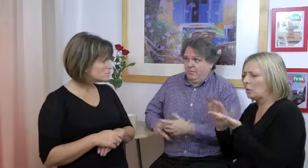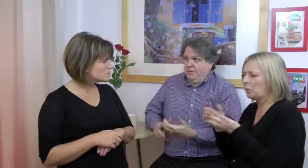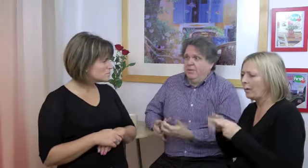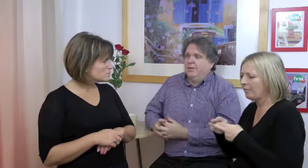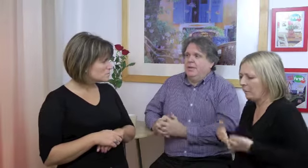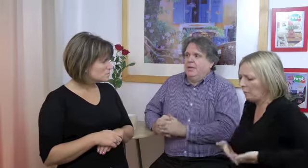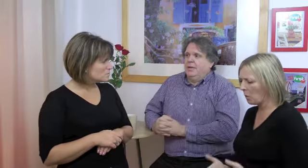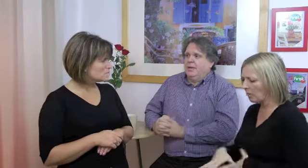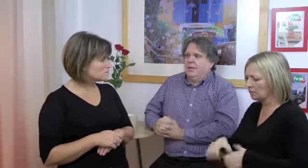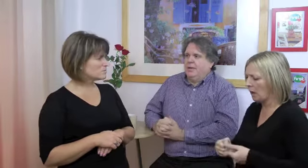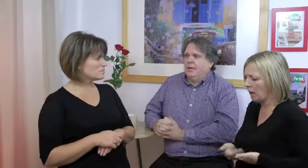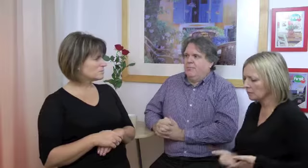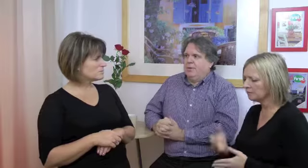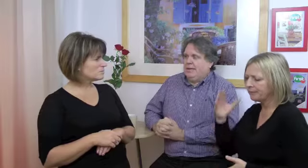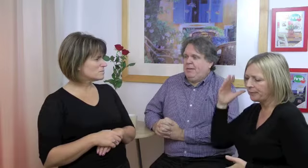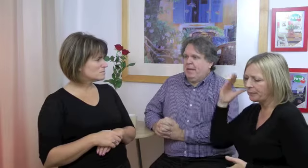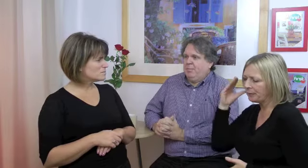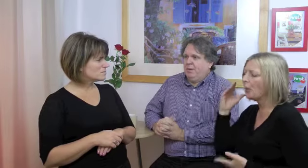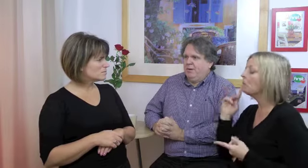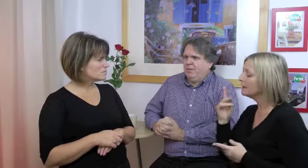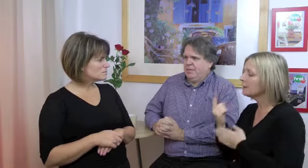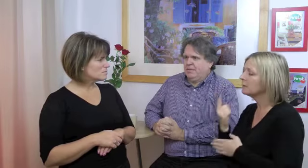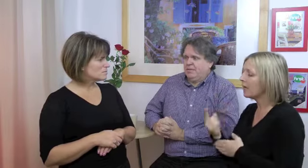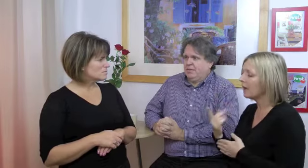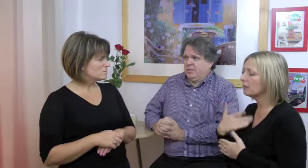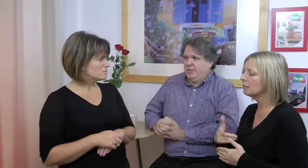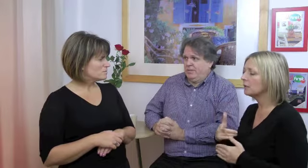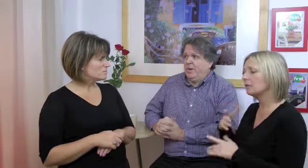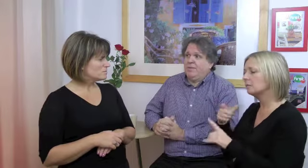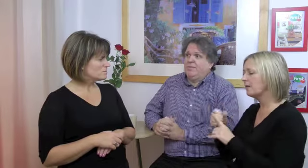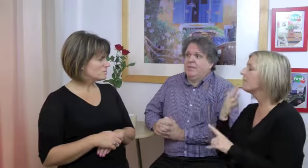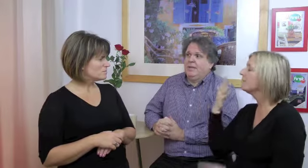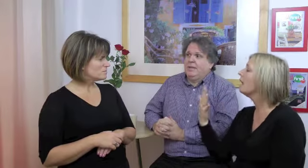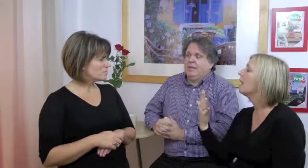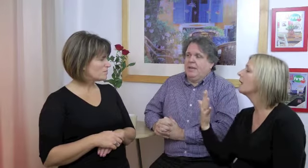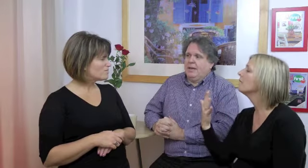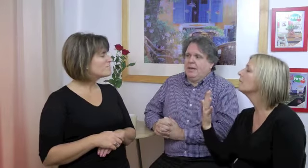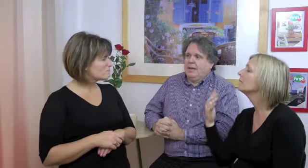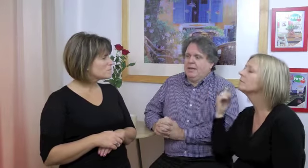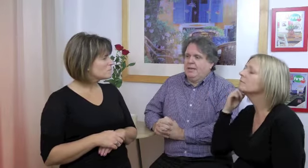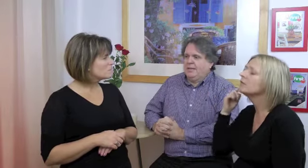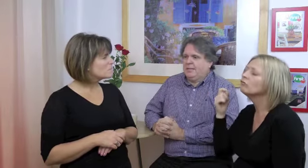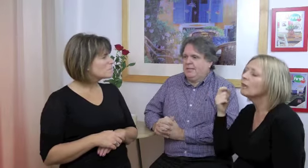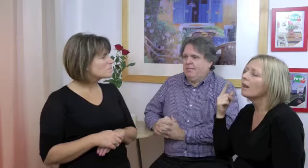birth but he became aware of the condition at the age of five and it deteriorate until